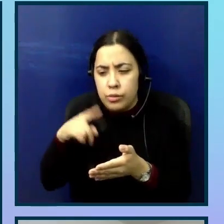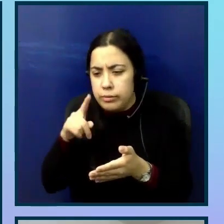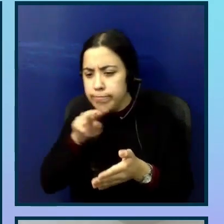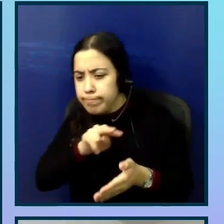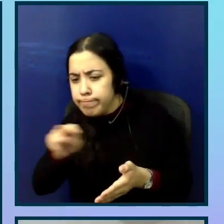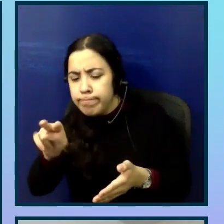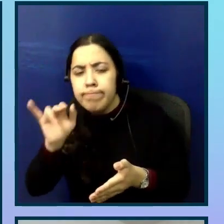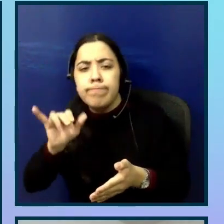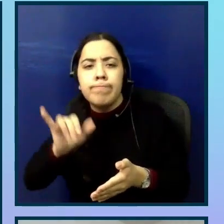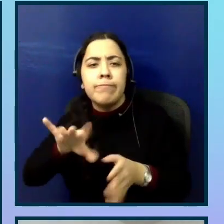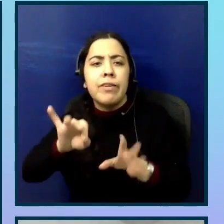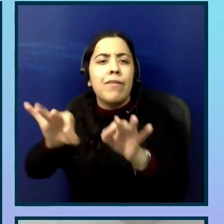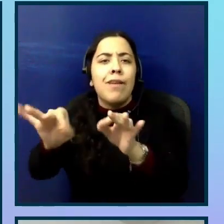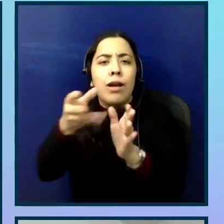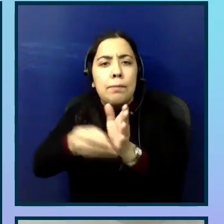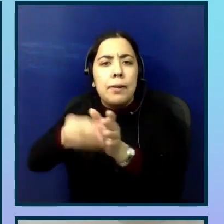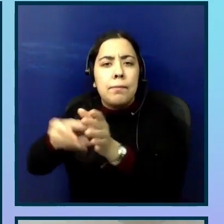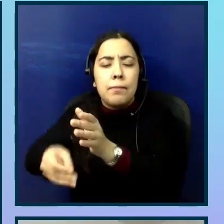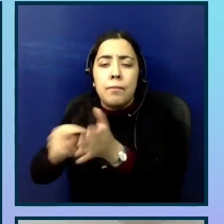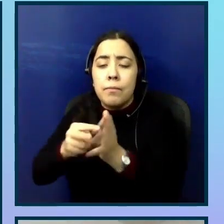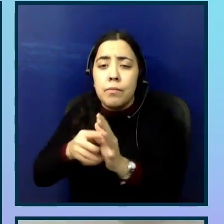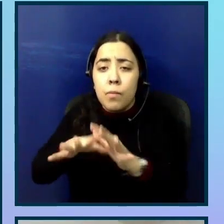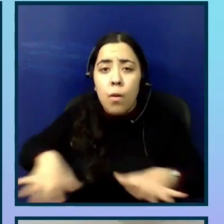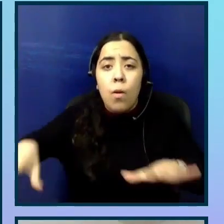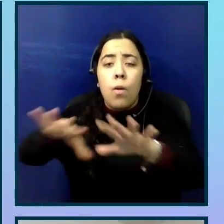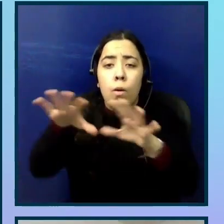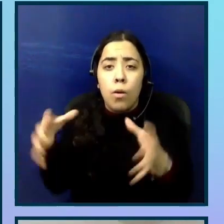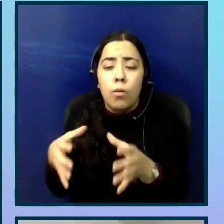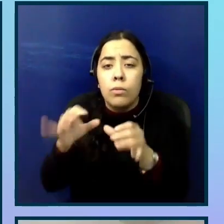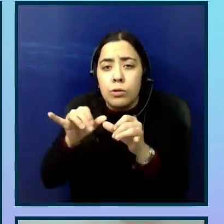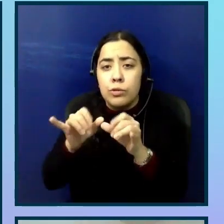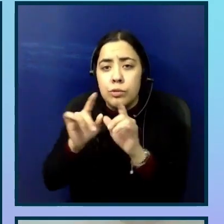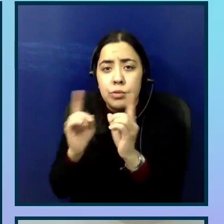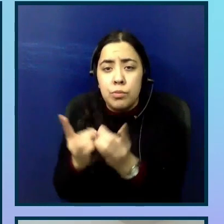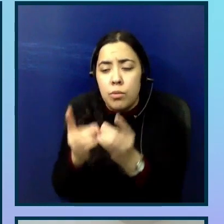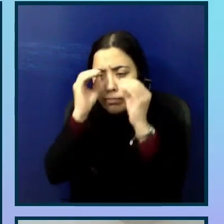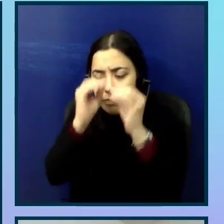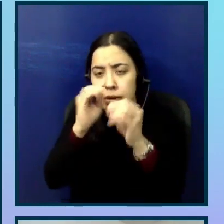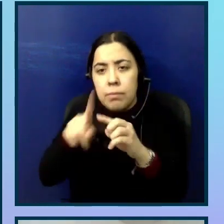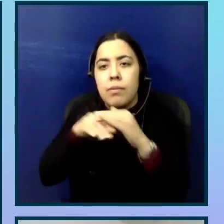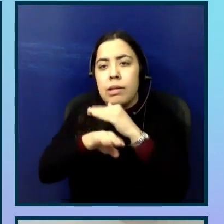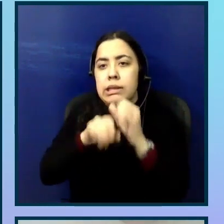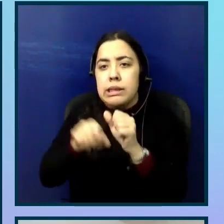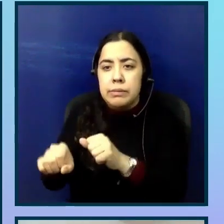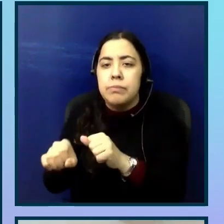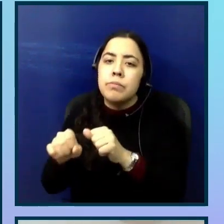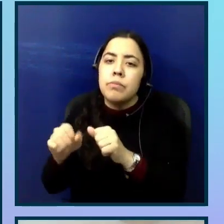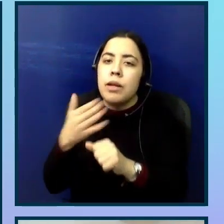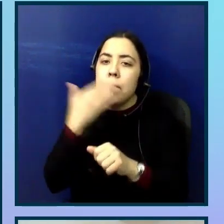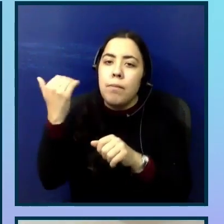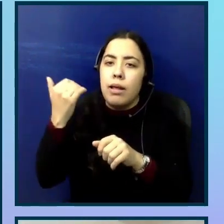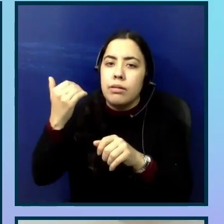our entire engineering department about accessibility best practices with Tech Talks. We covered topics